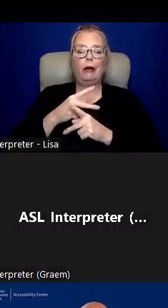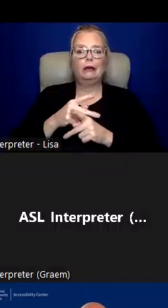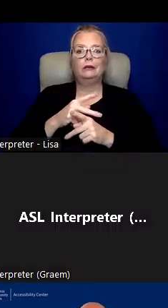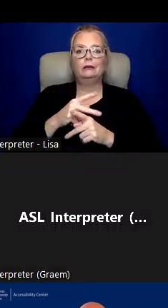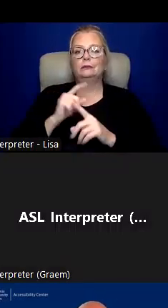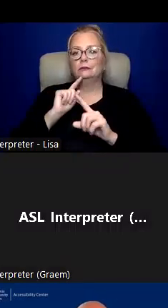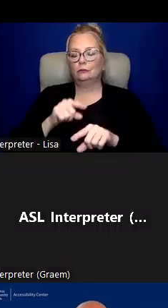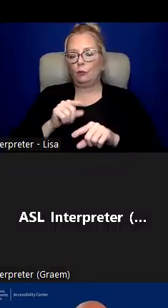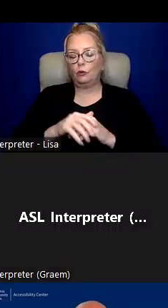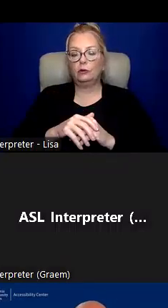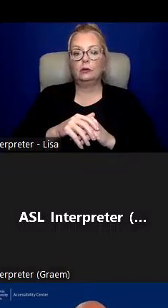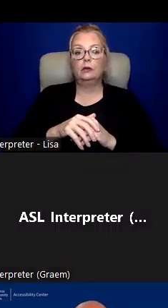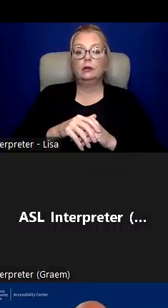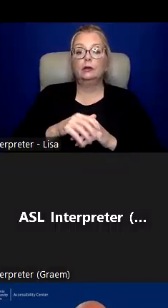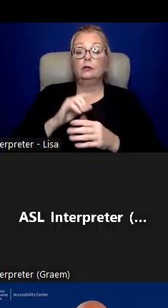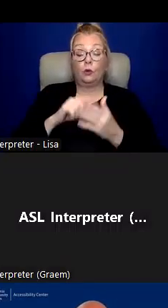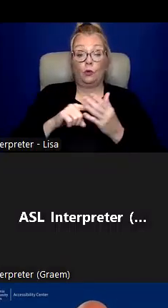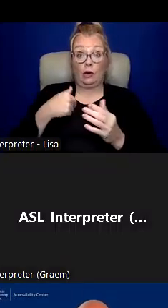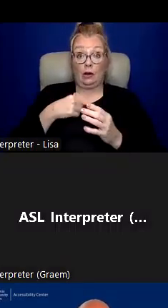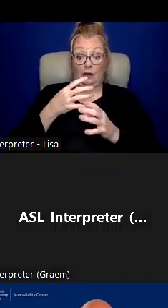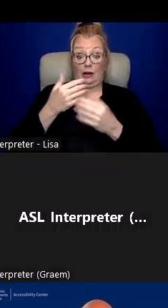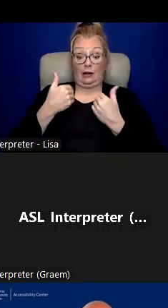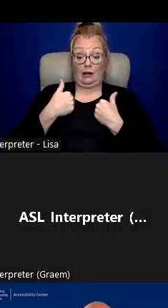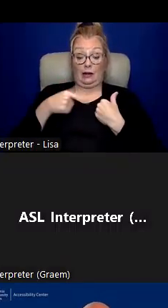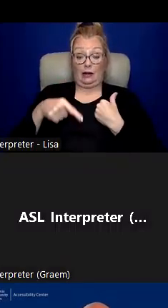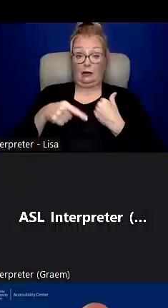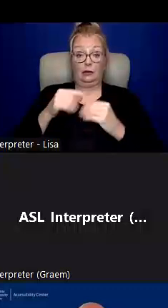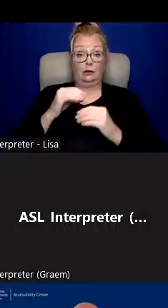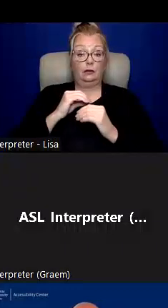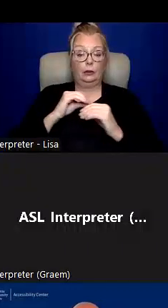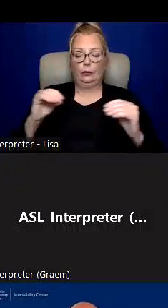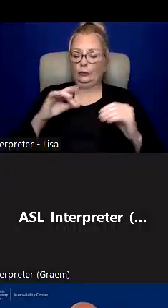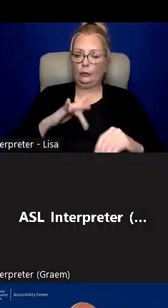have any of that information included with it. The other thing that was missing was